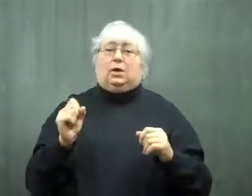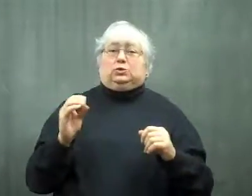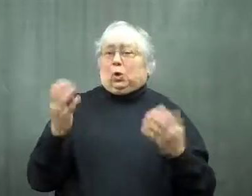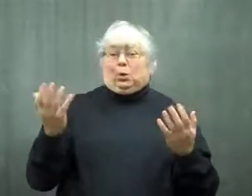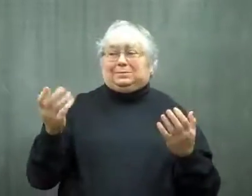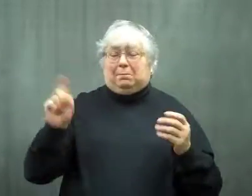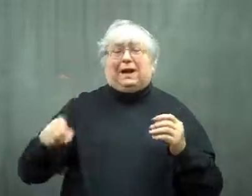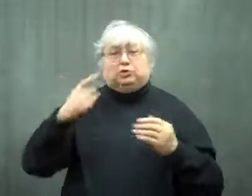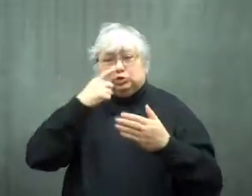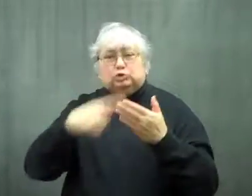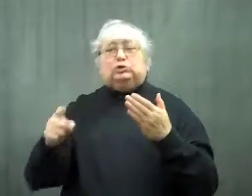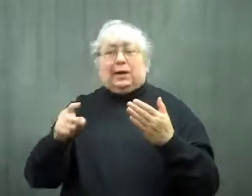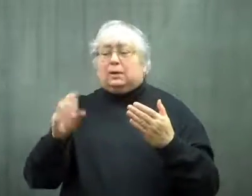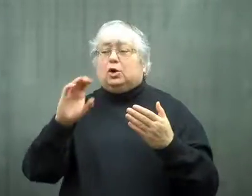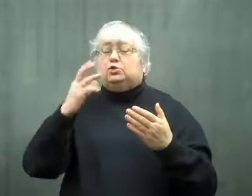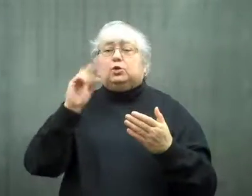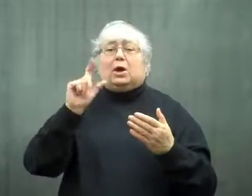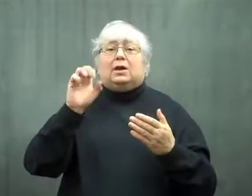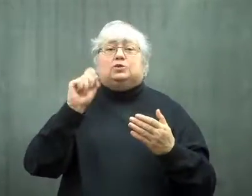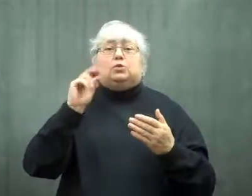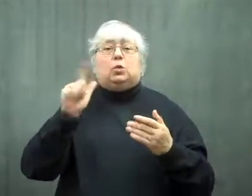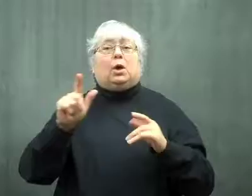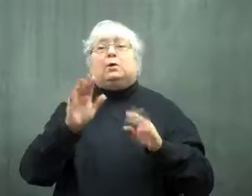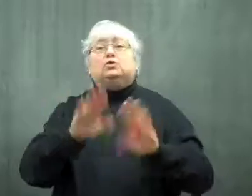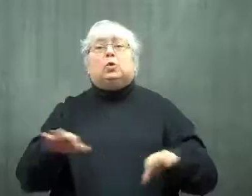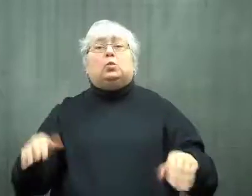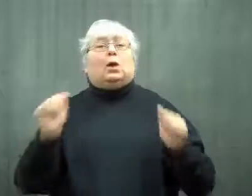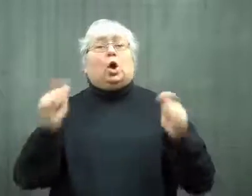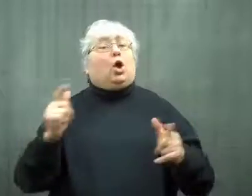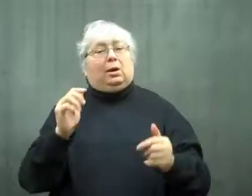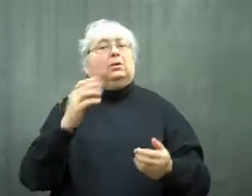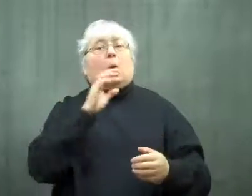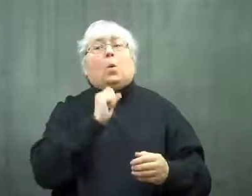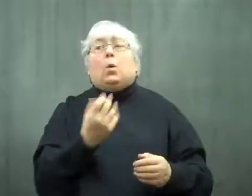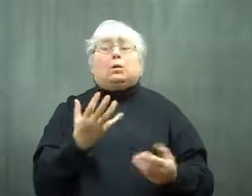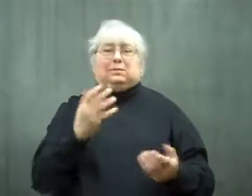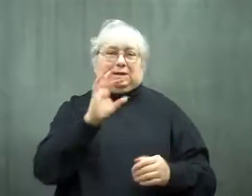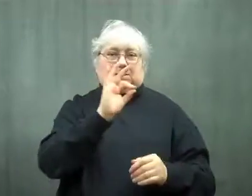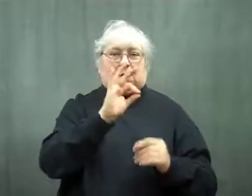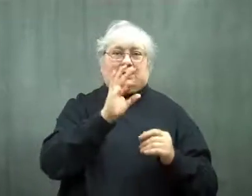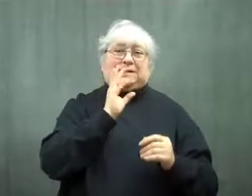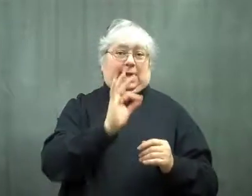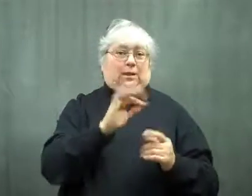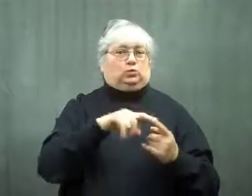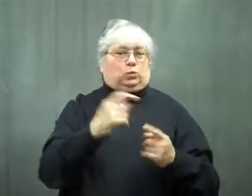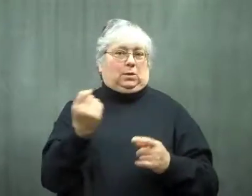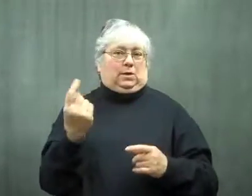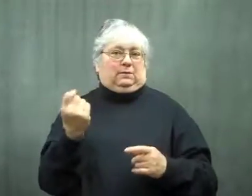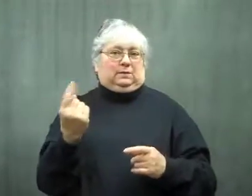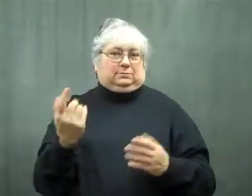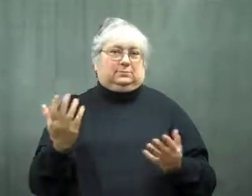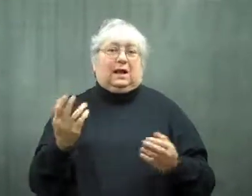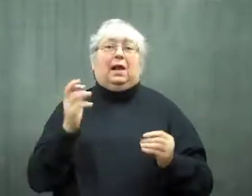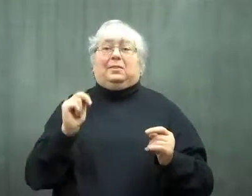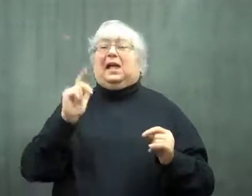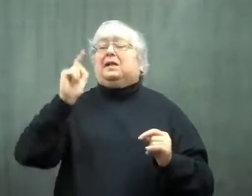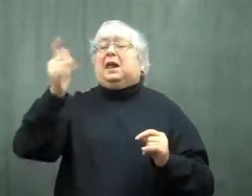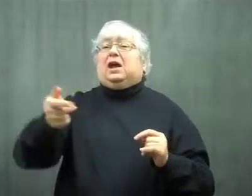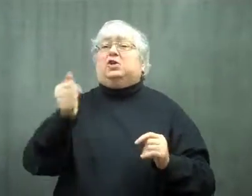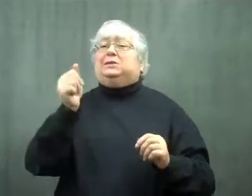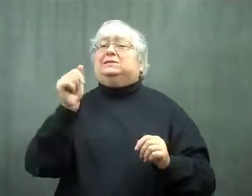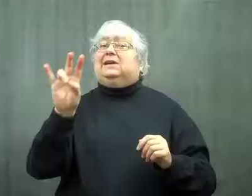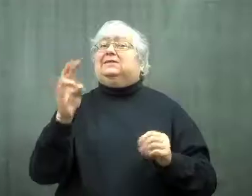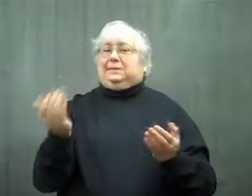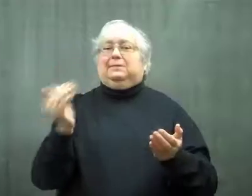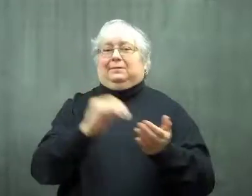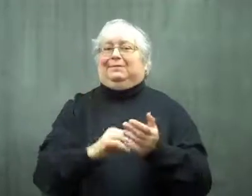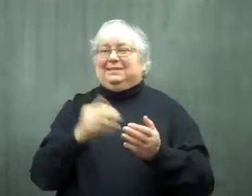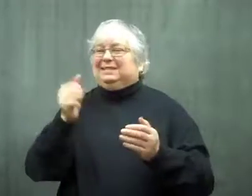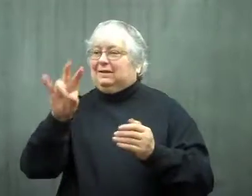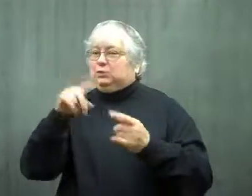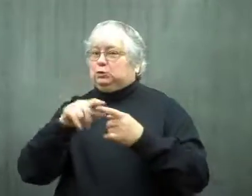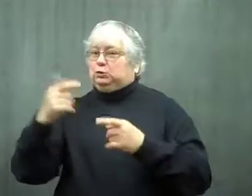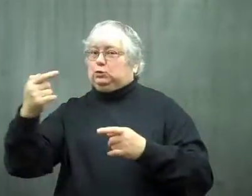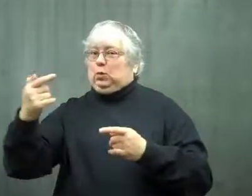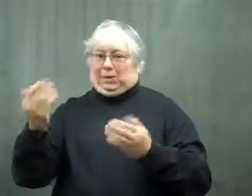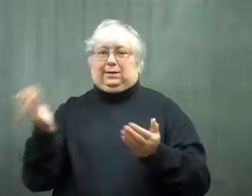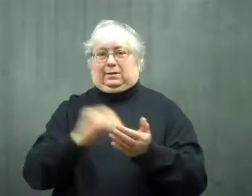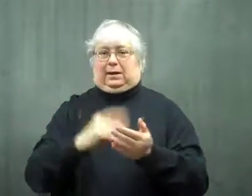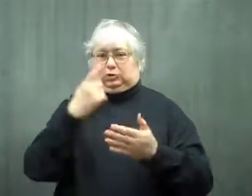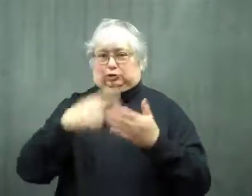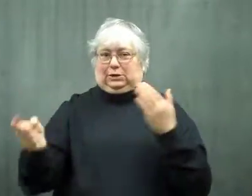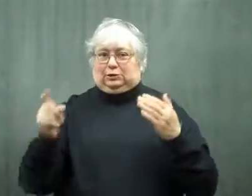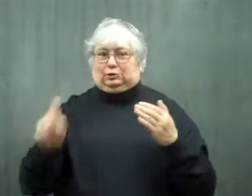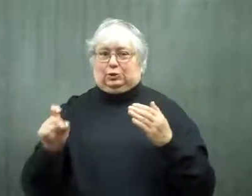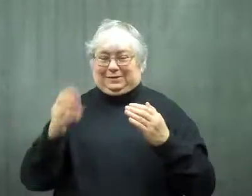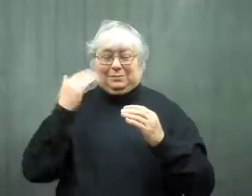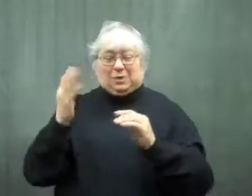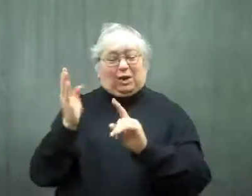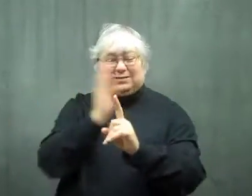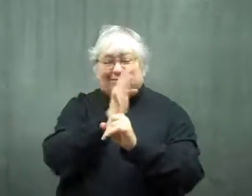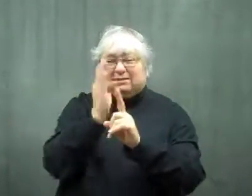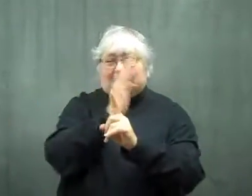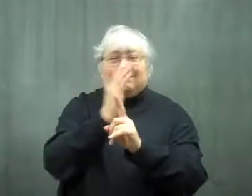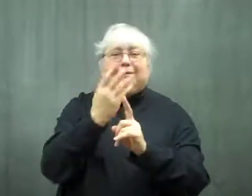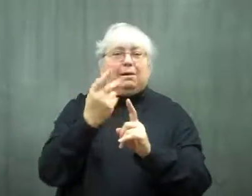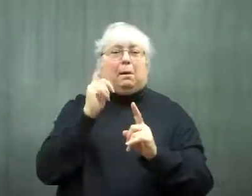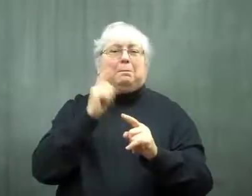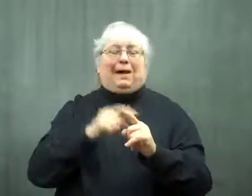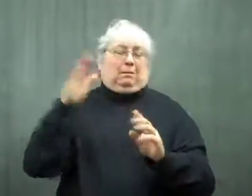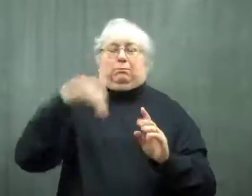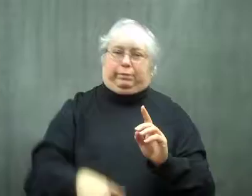So children need to be tested between the ages of 9 to 11,